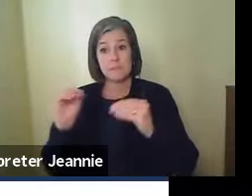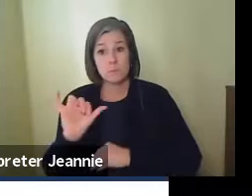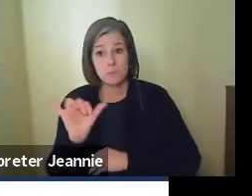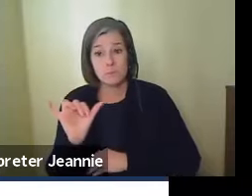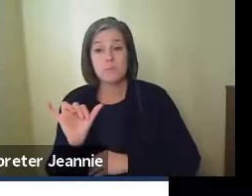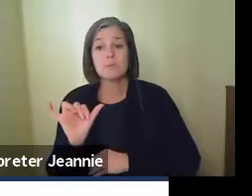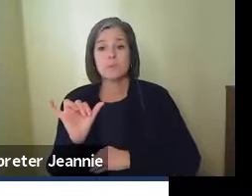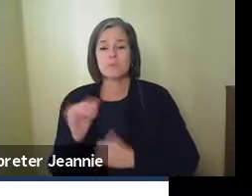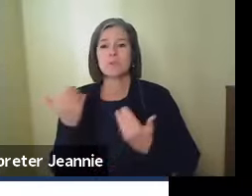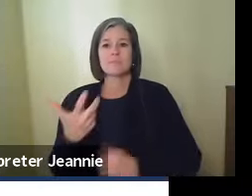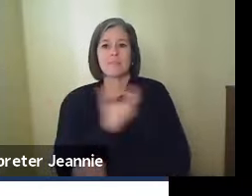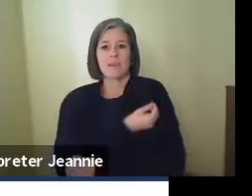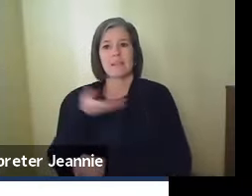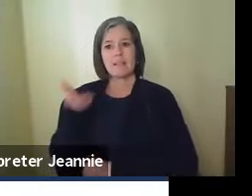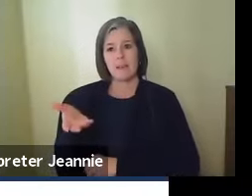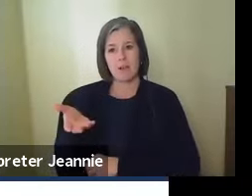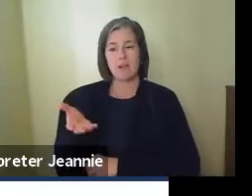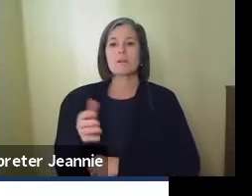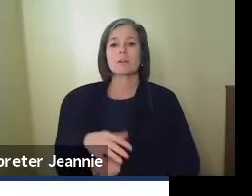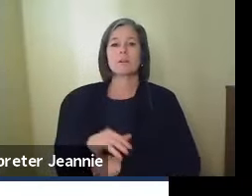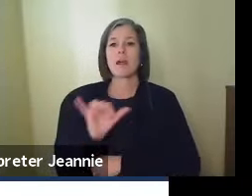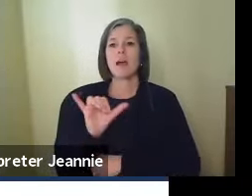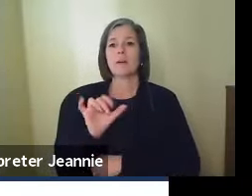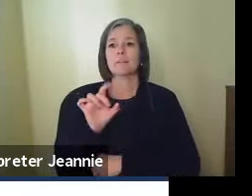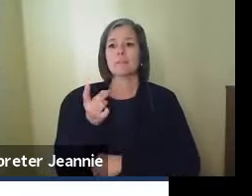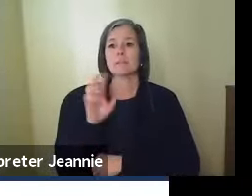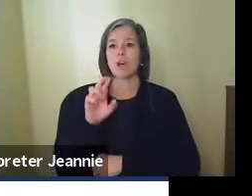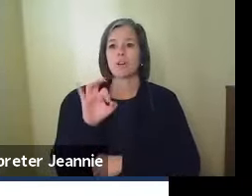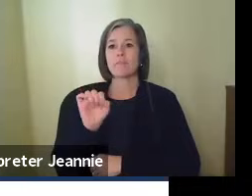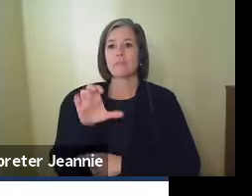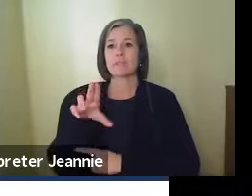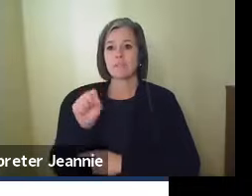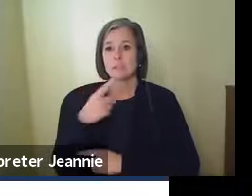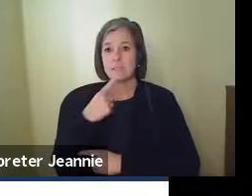vaccinated so they will have as Dr. Fiscus point out, they will have a number of vaccines there